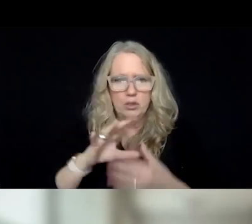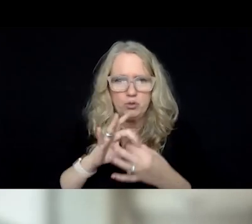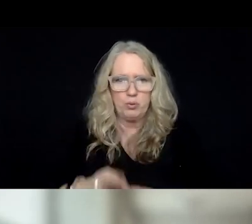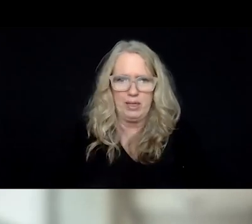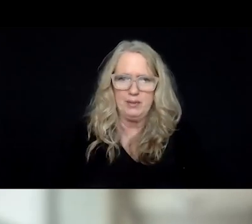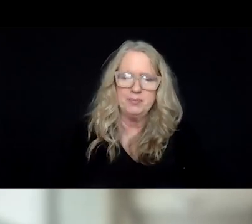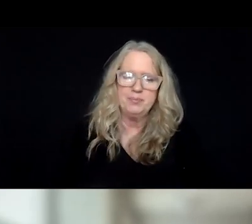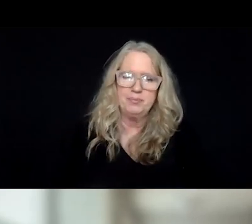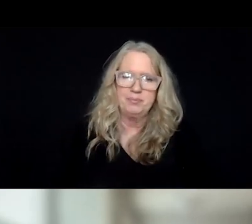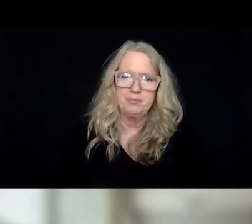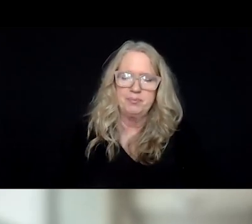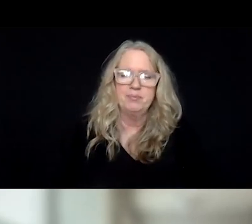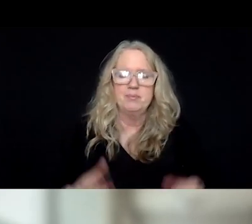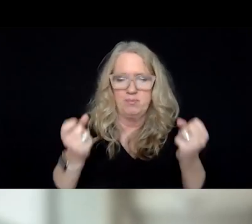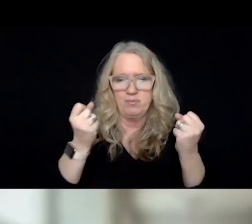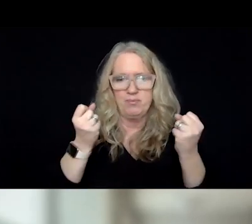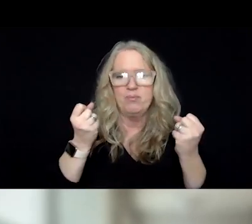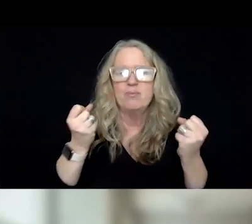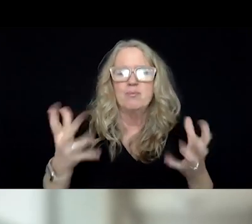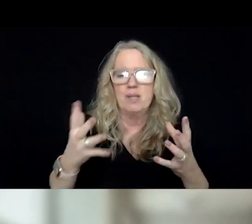THERE IS NOT A LOT OF PUBLISHED RESEARCH, BUT THERE IS A LOT OF